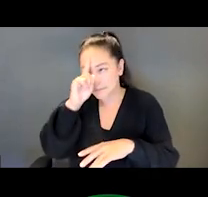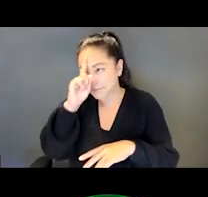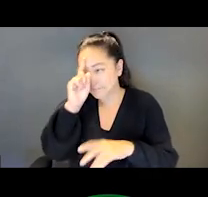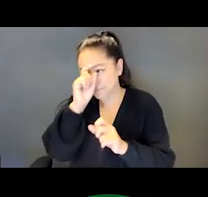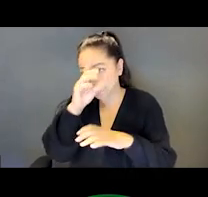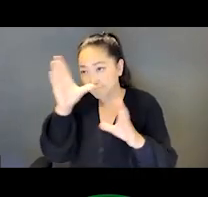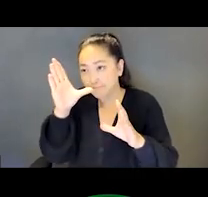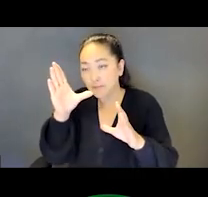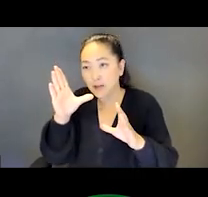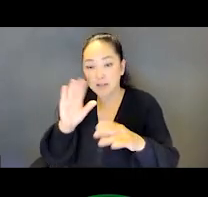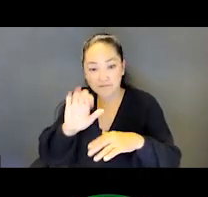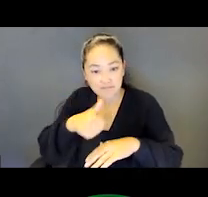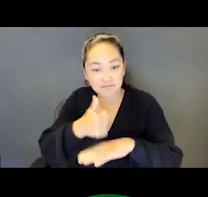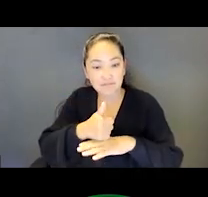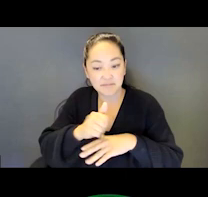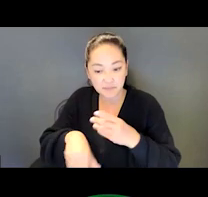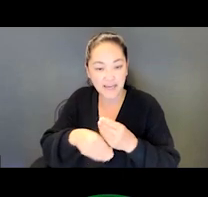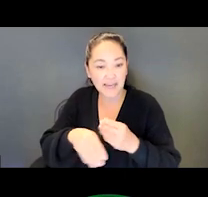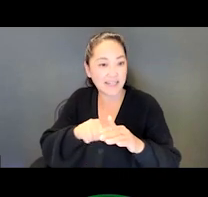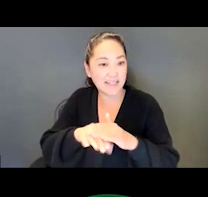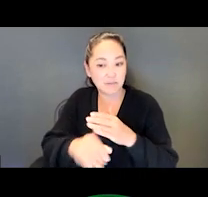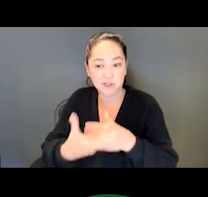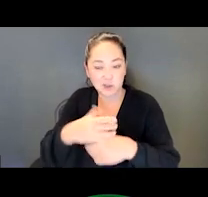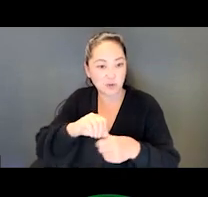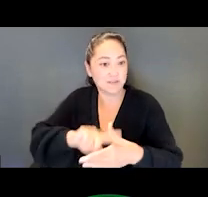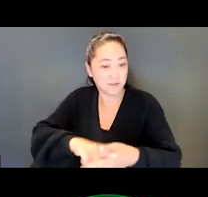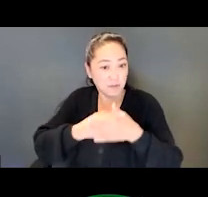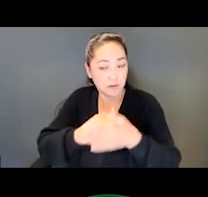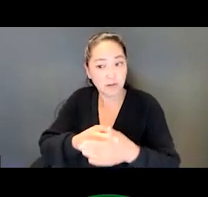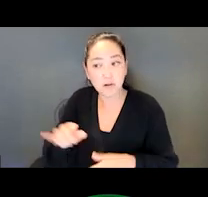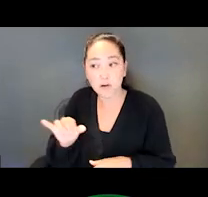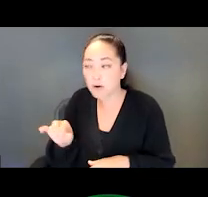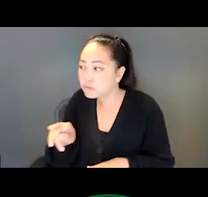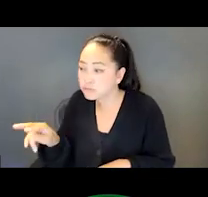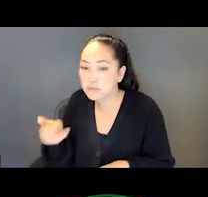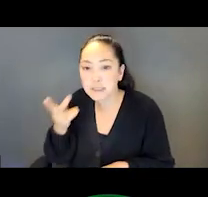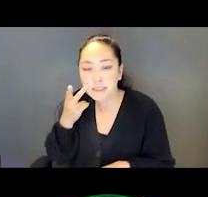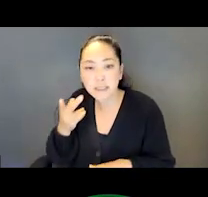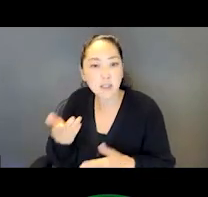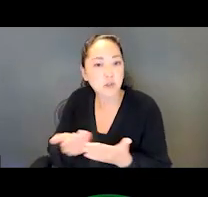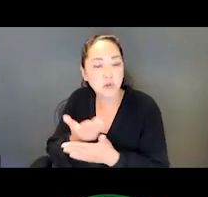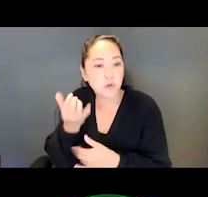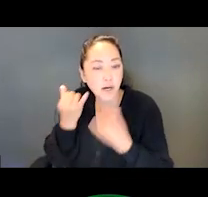Quite early is really is really promising and I think We'll set a precedent for new